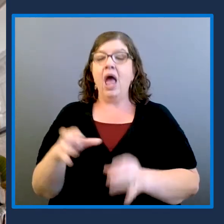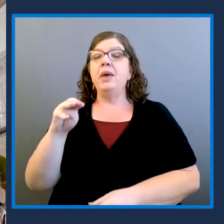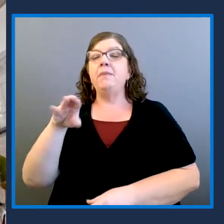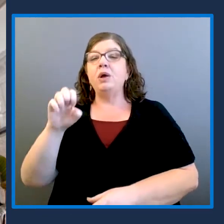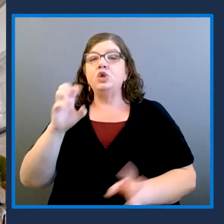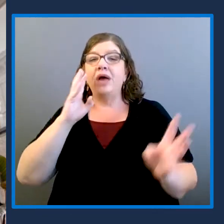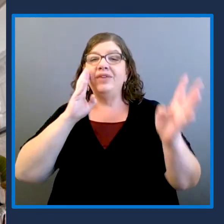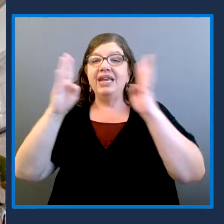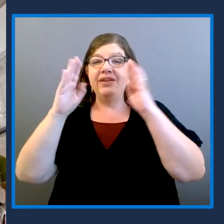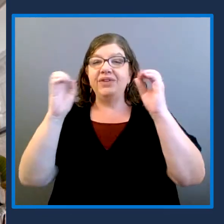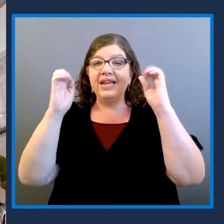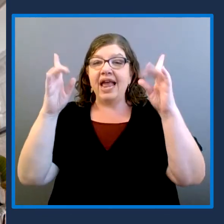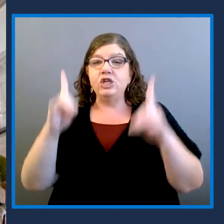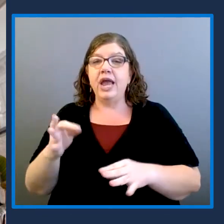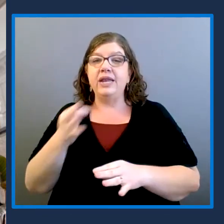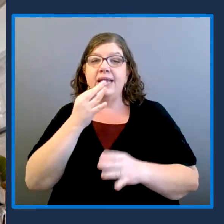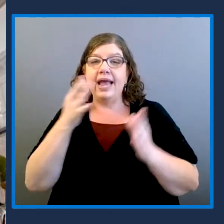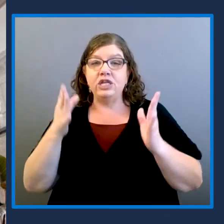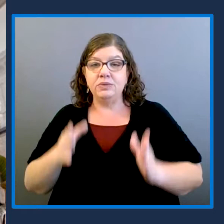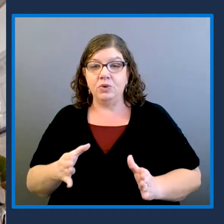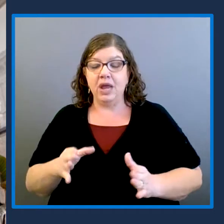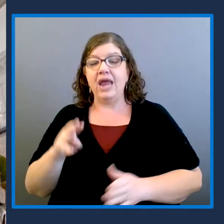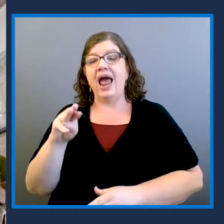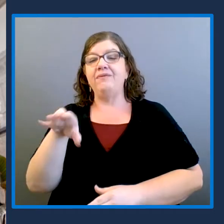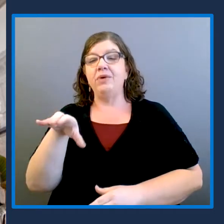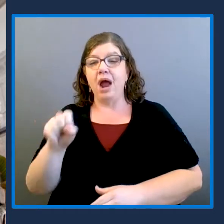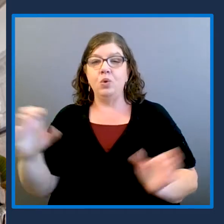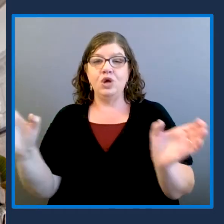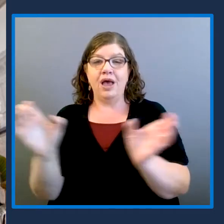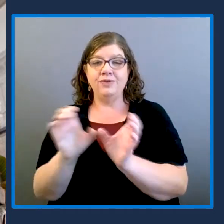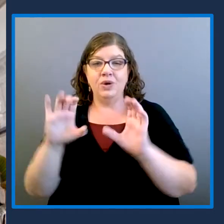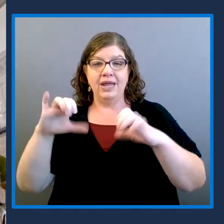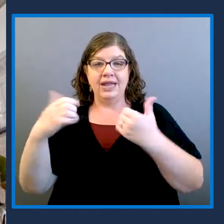i'm also a microsoft innovative educator expert and i have a microsoft certified classroom